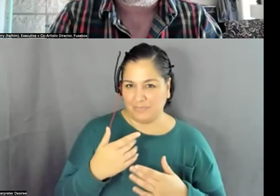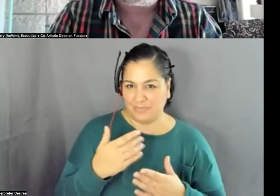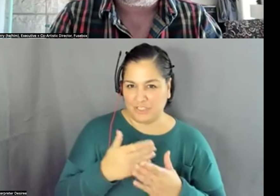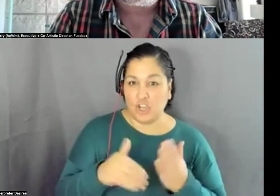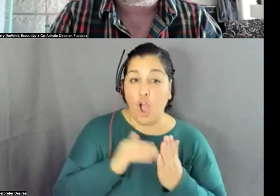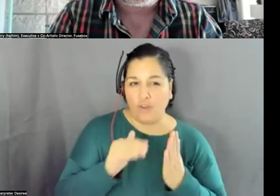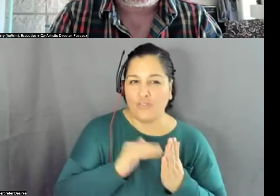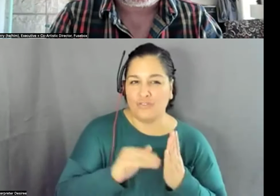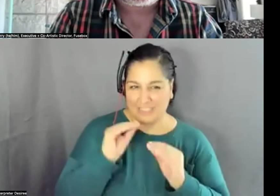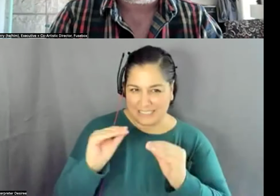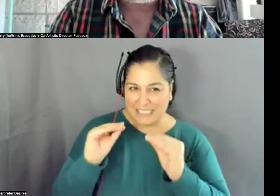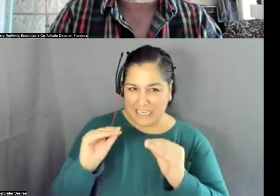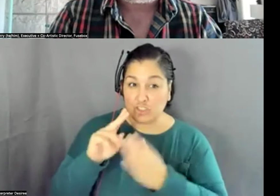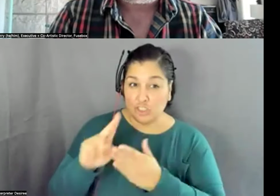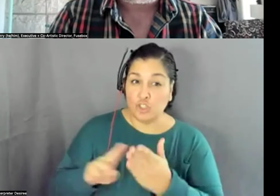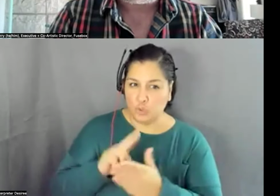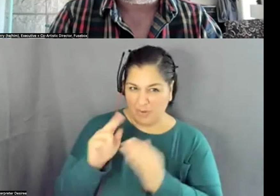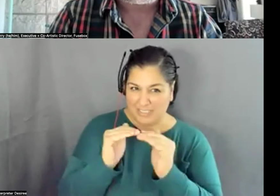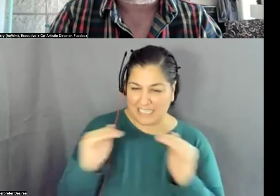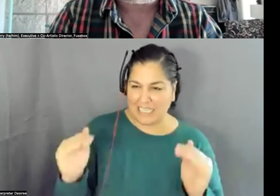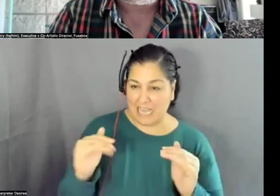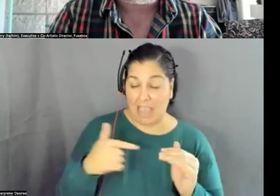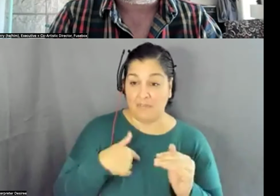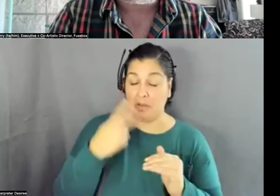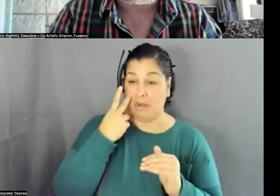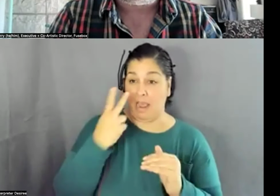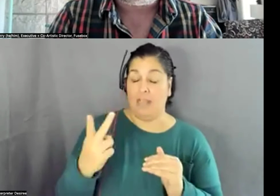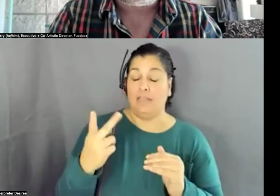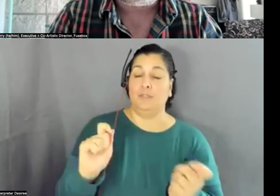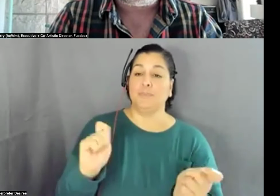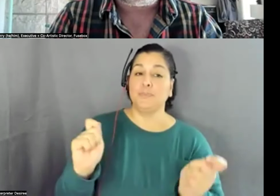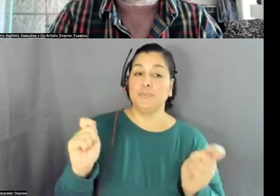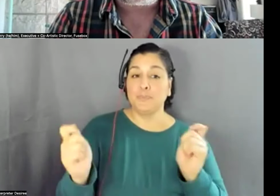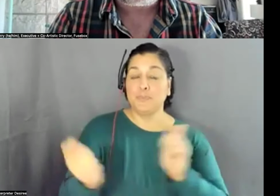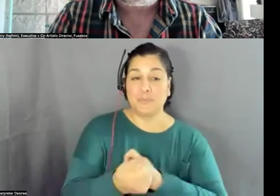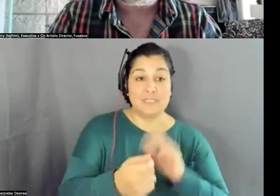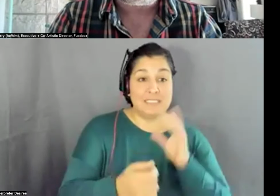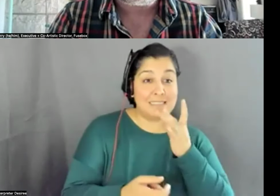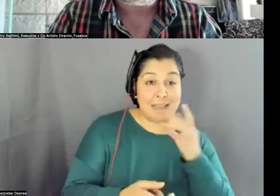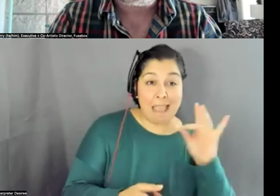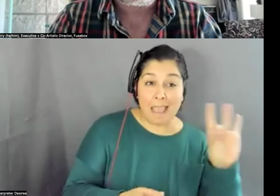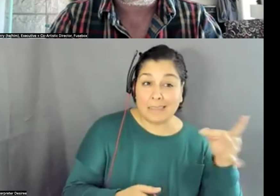just seeing a change in young, you know, just that, that 18 to 21, 22,